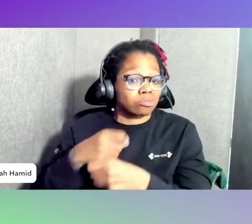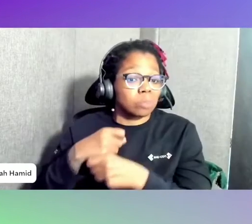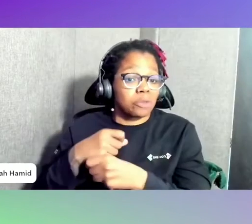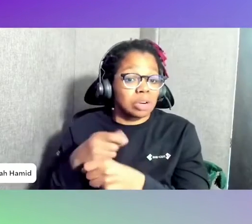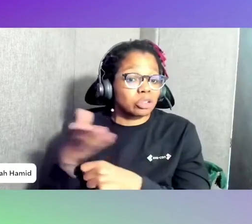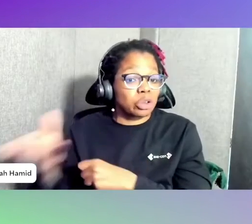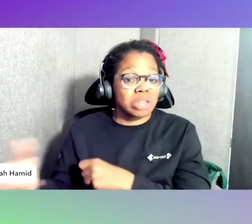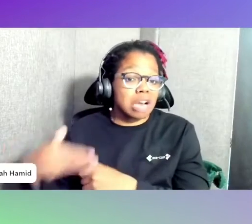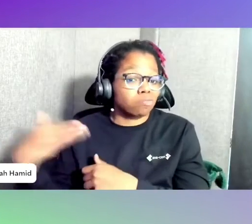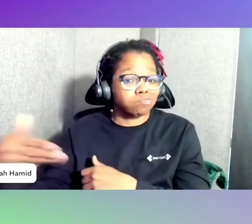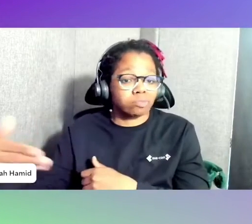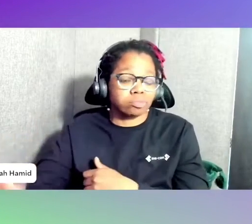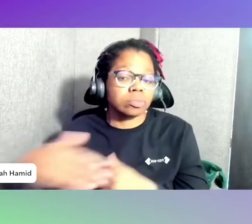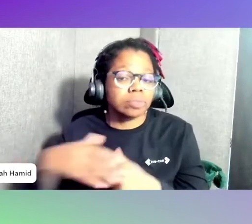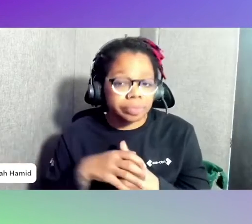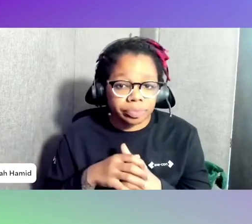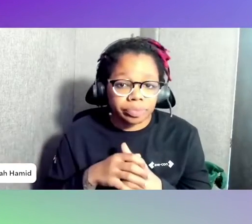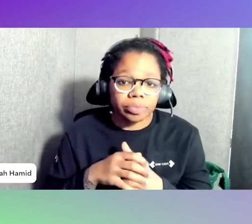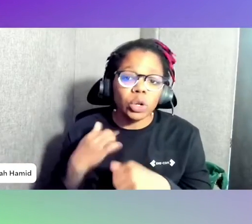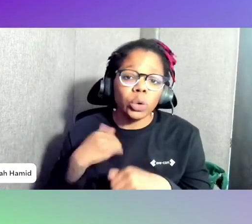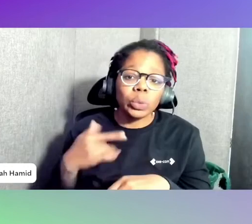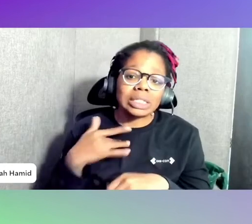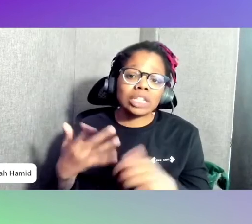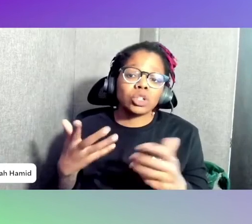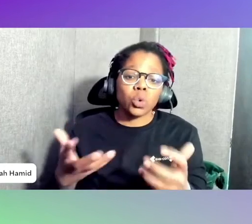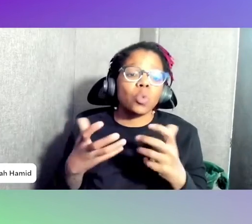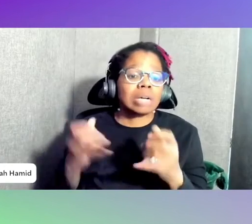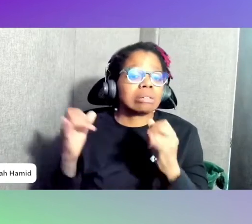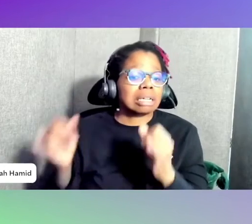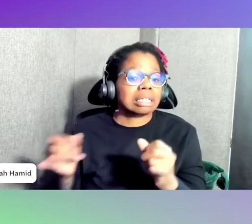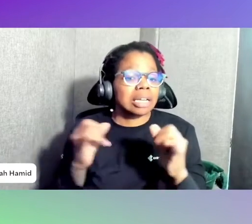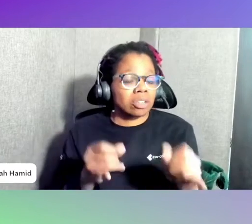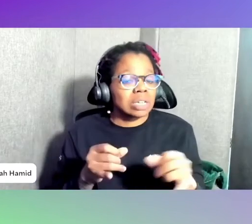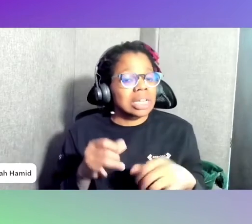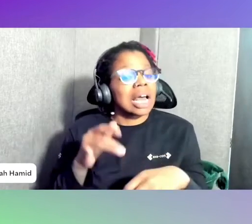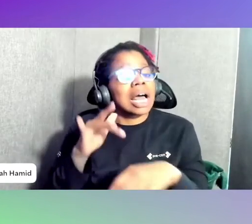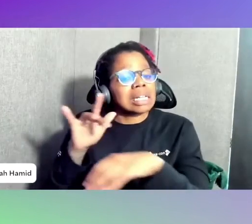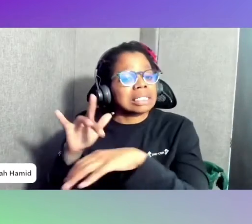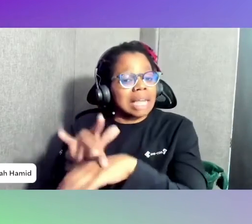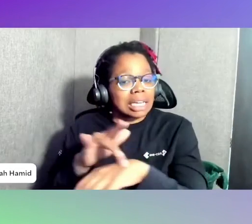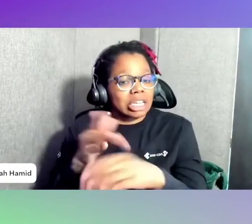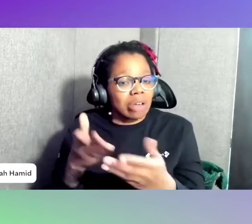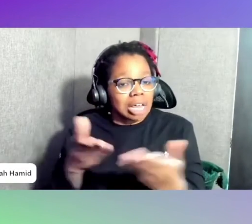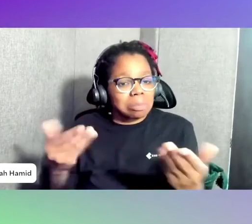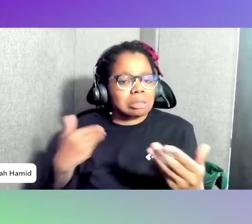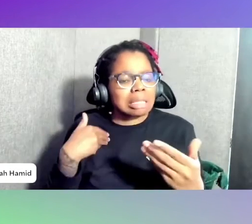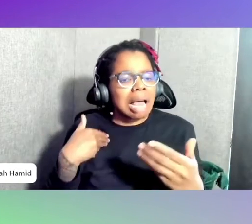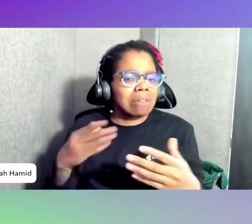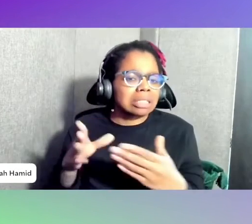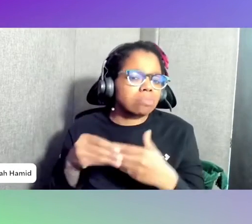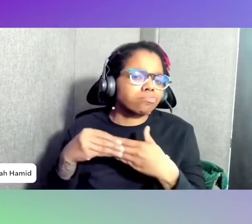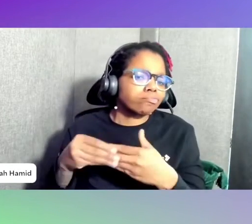news, where newsworthy graphics were produced by a professional group of tactile designers there on a regular